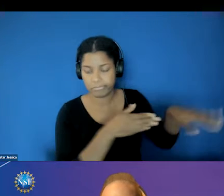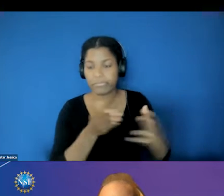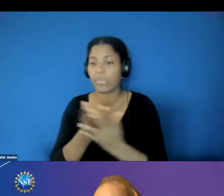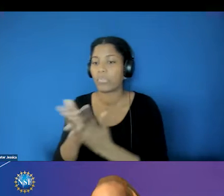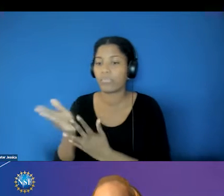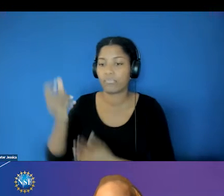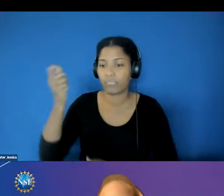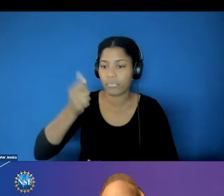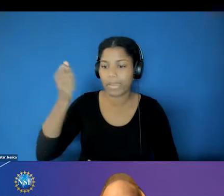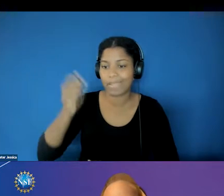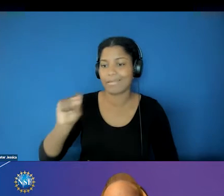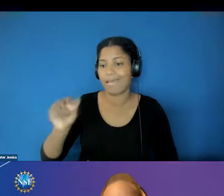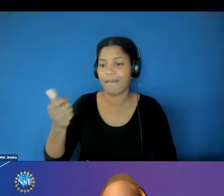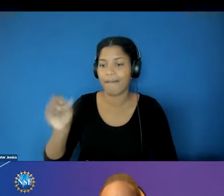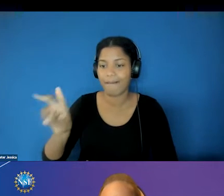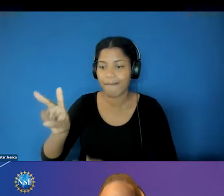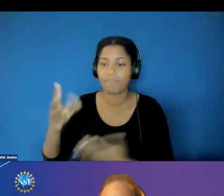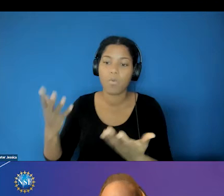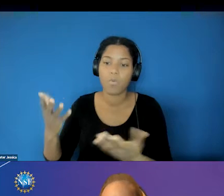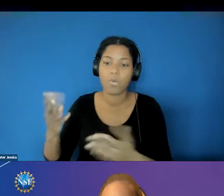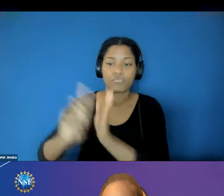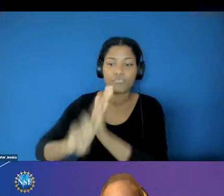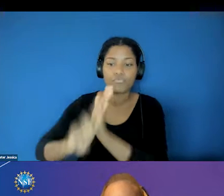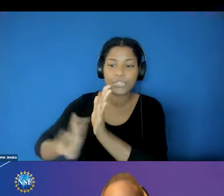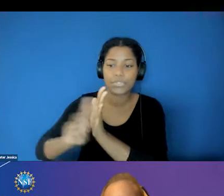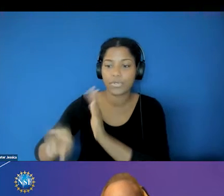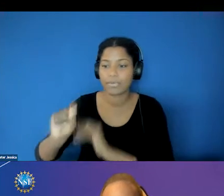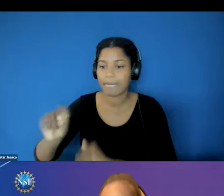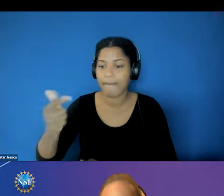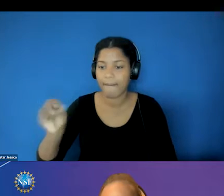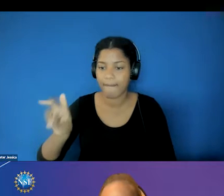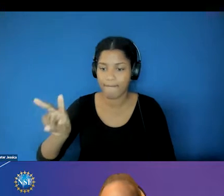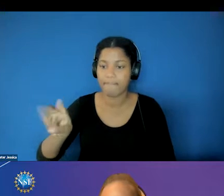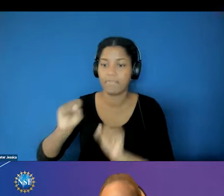I recommend research.gov for the submission for your MRI proposals.